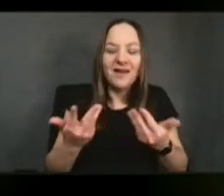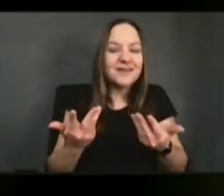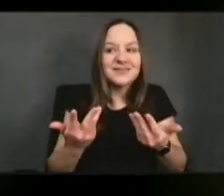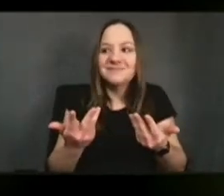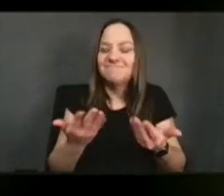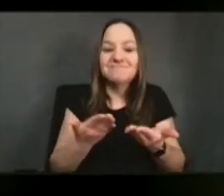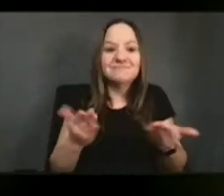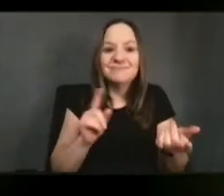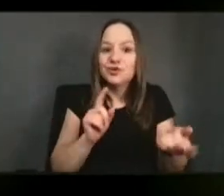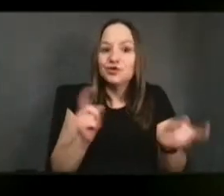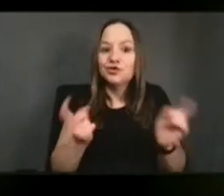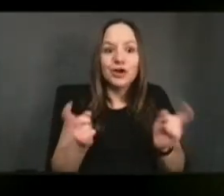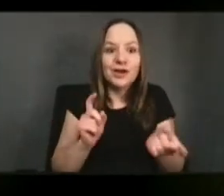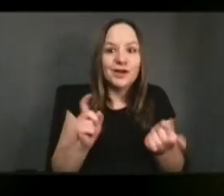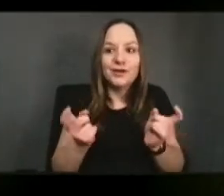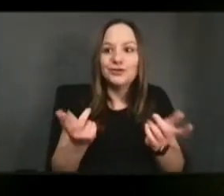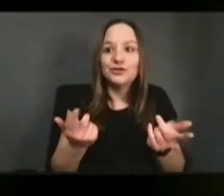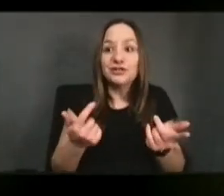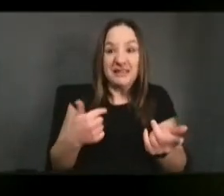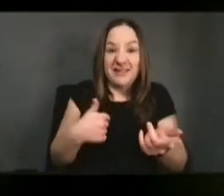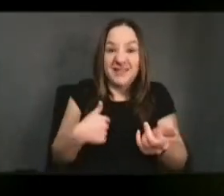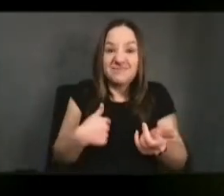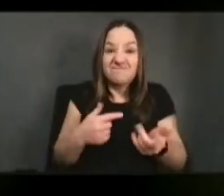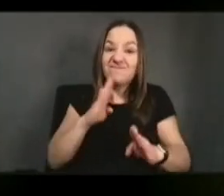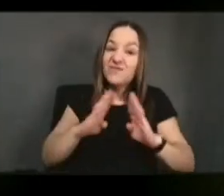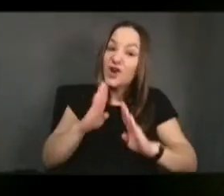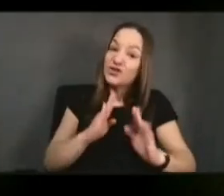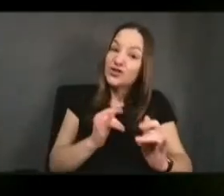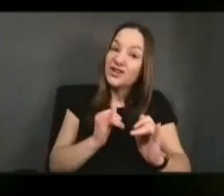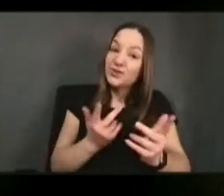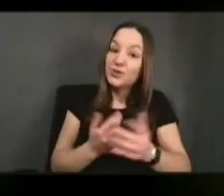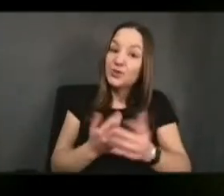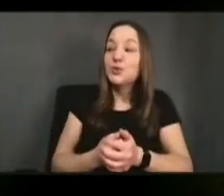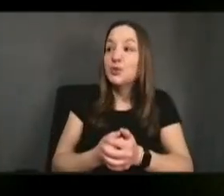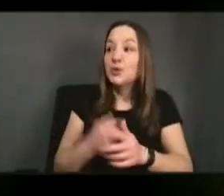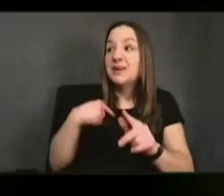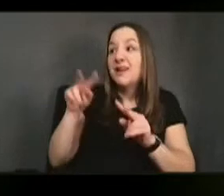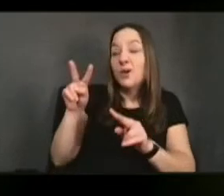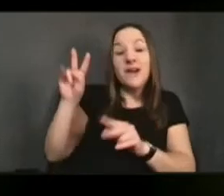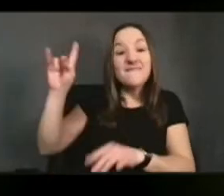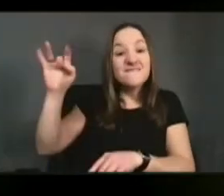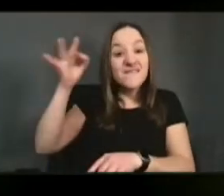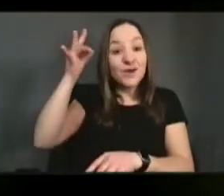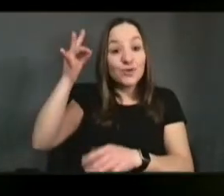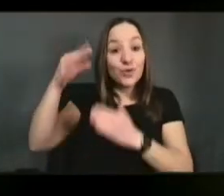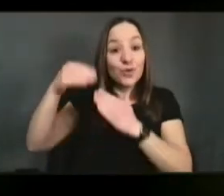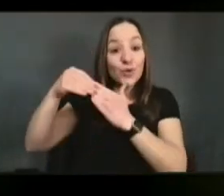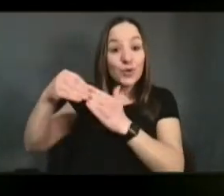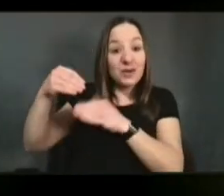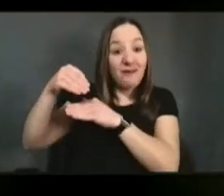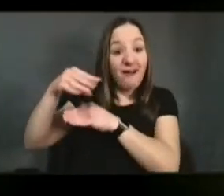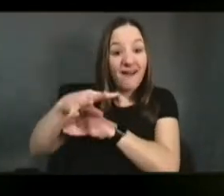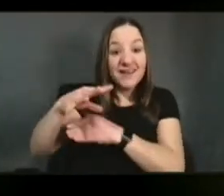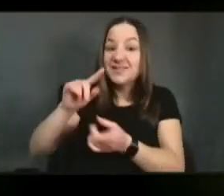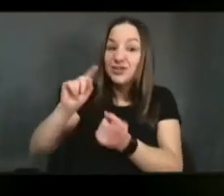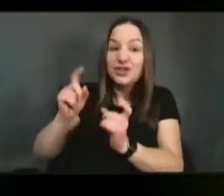no simple answers and things change on the fly. I mean, I get frustrated, but you know, I